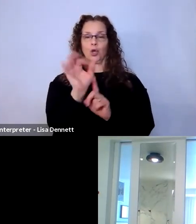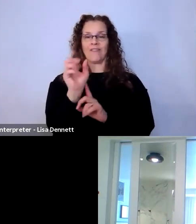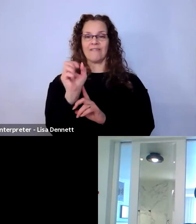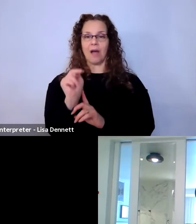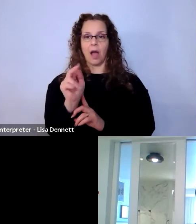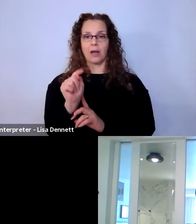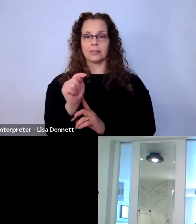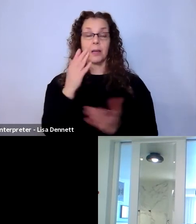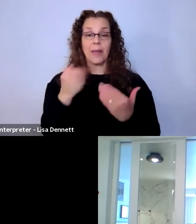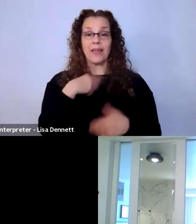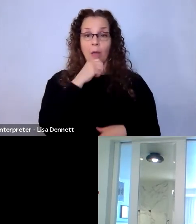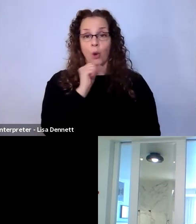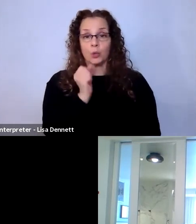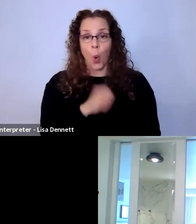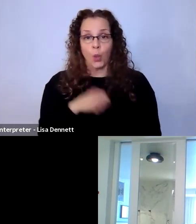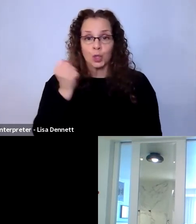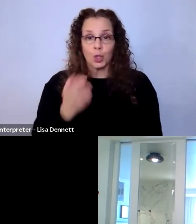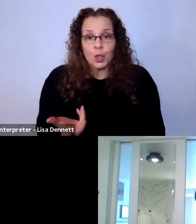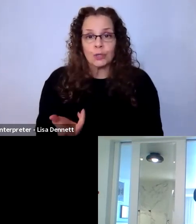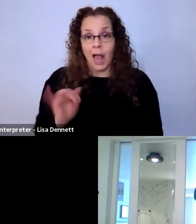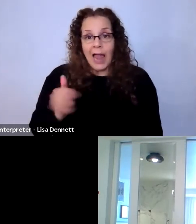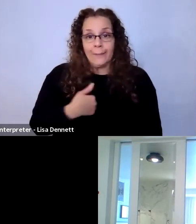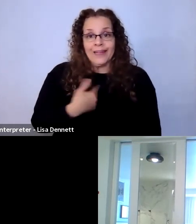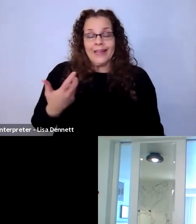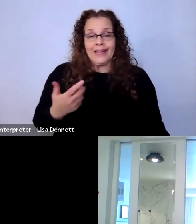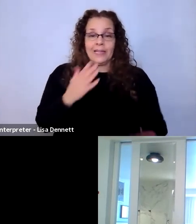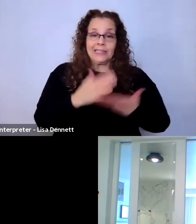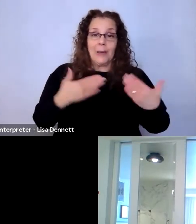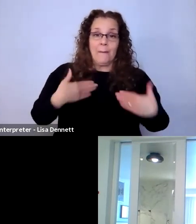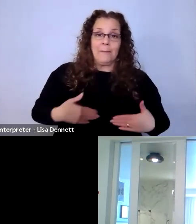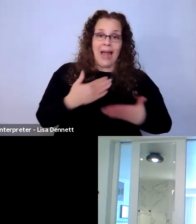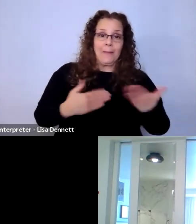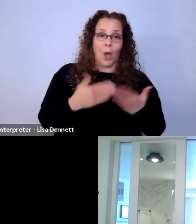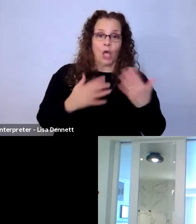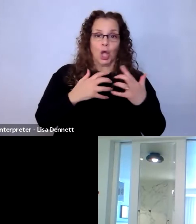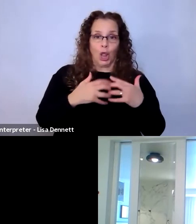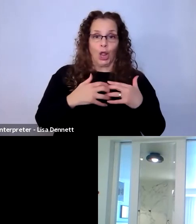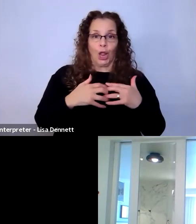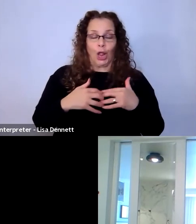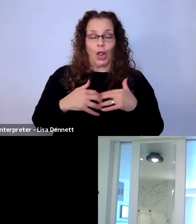like me and certain body parts docs has stopped working as effectively, so they want to pop up the font.